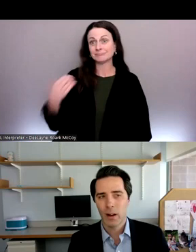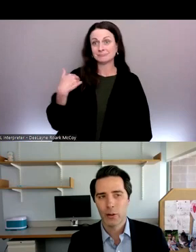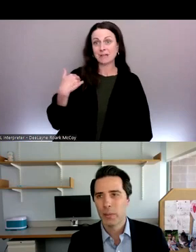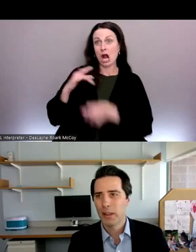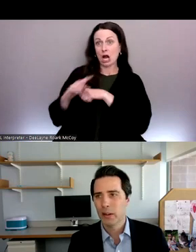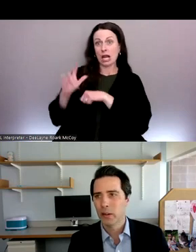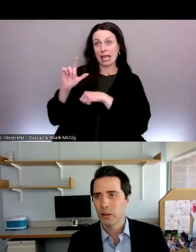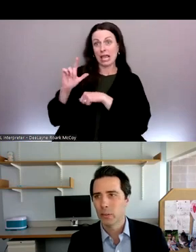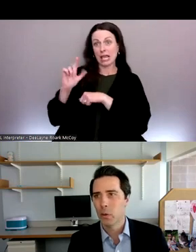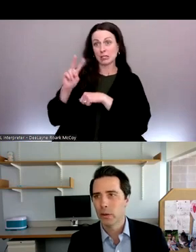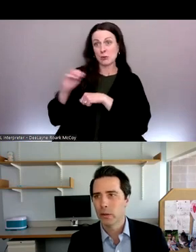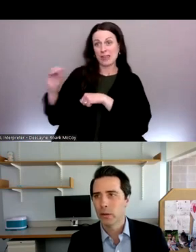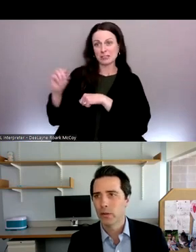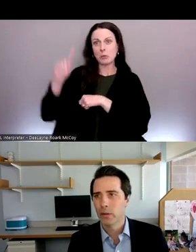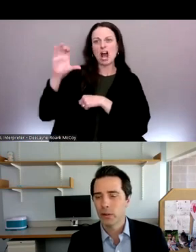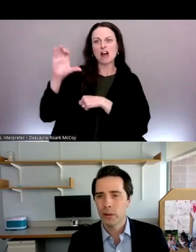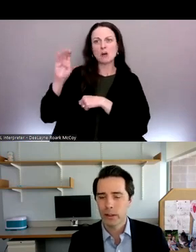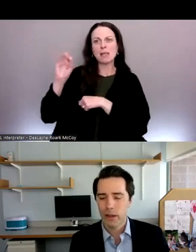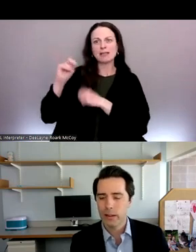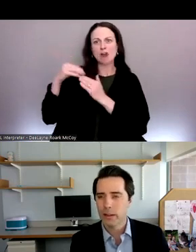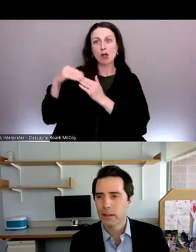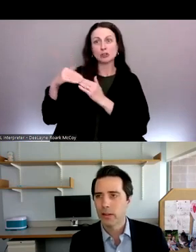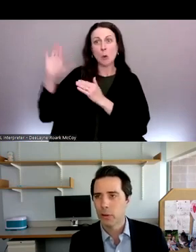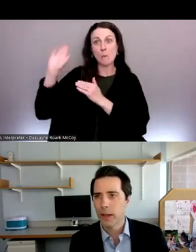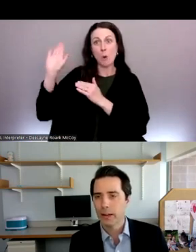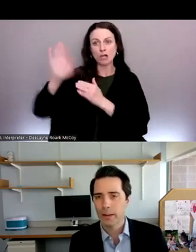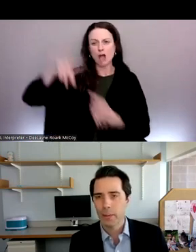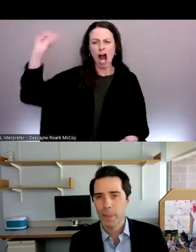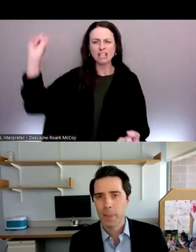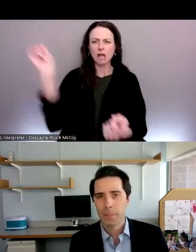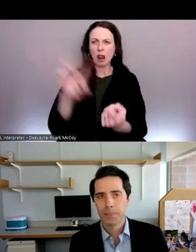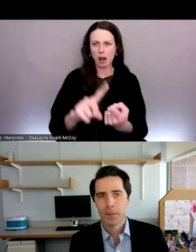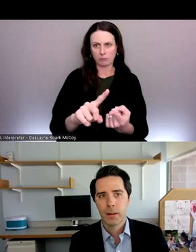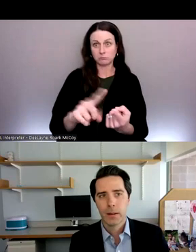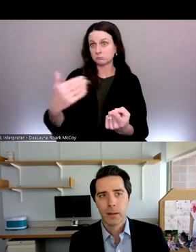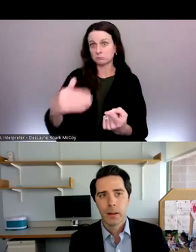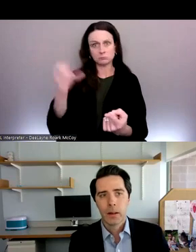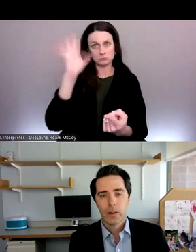100 million dollars or more so the the